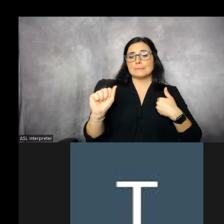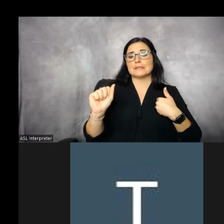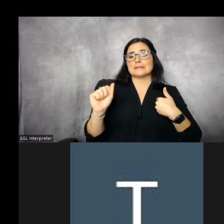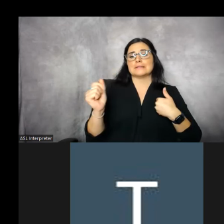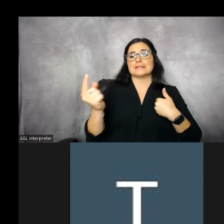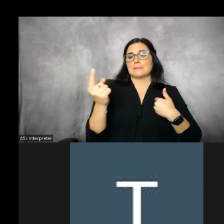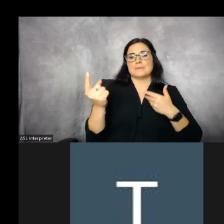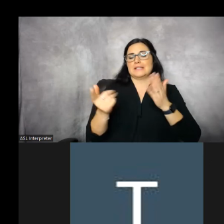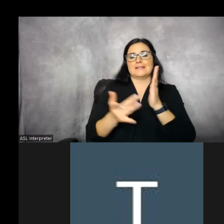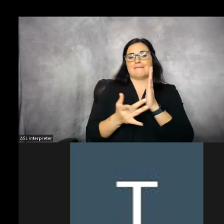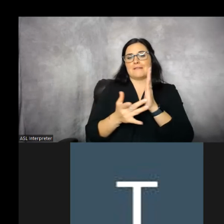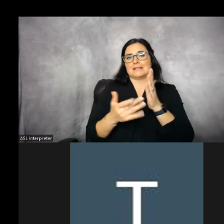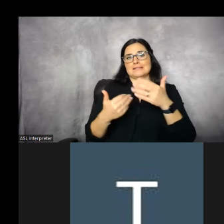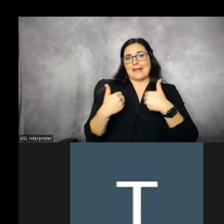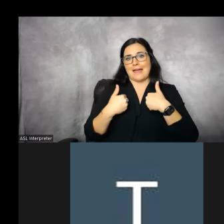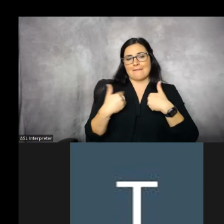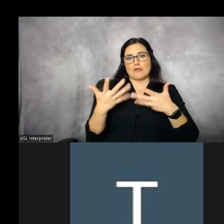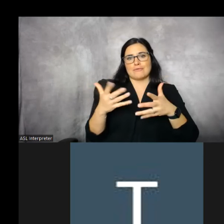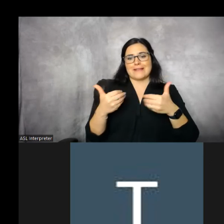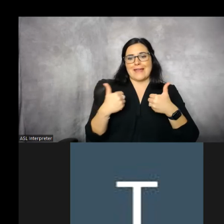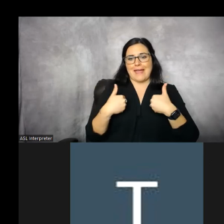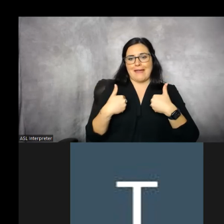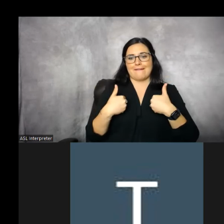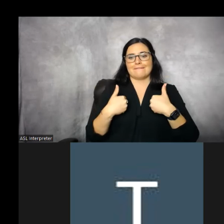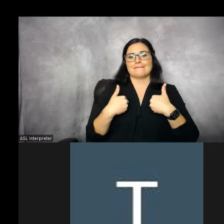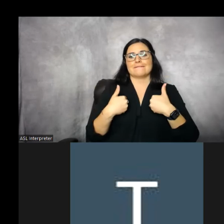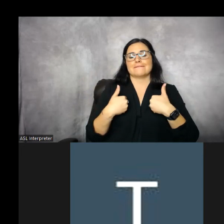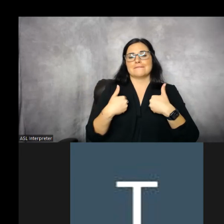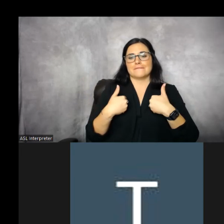It's loaded with disability software